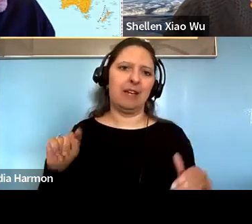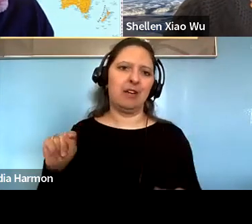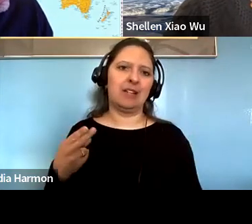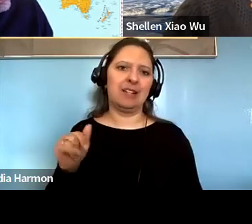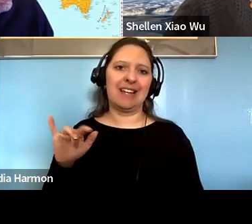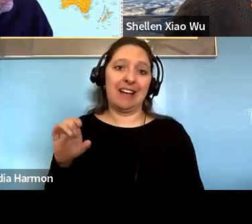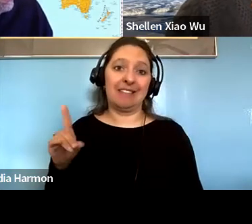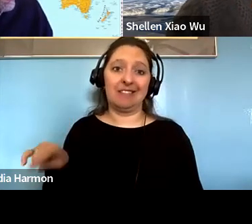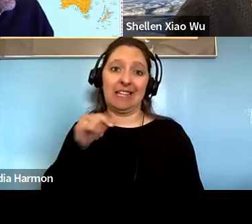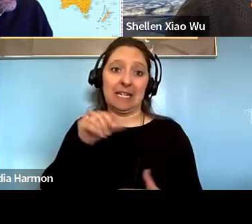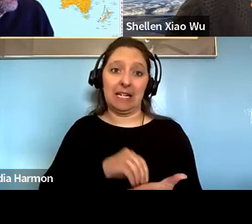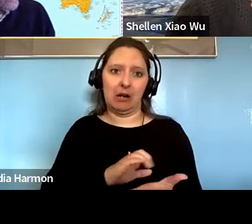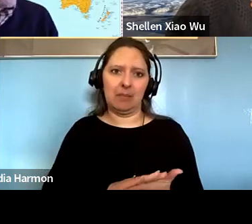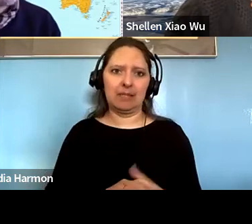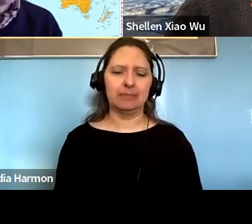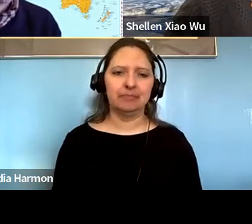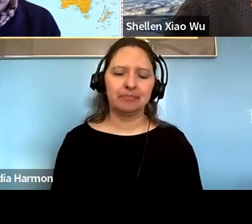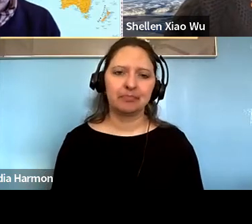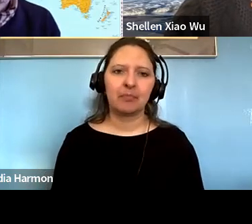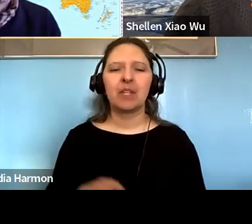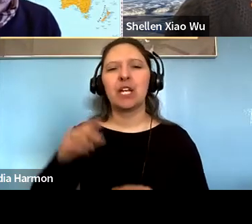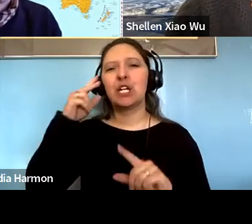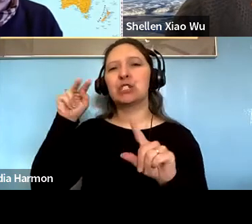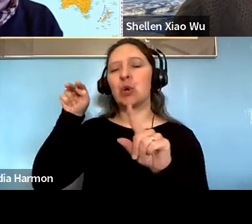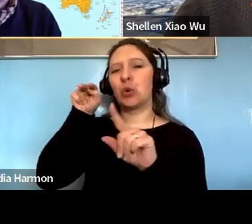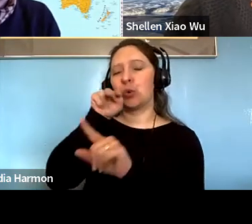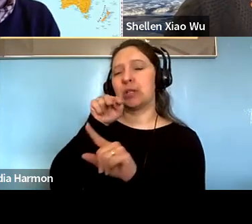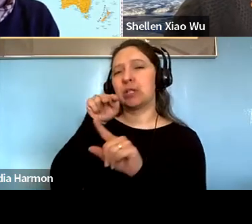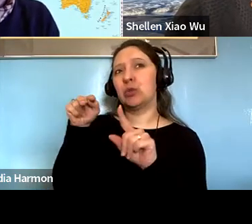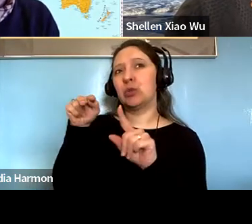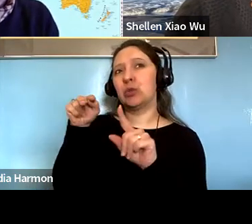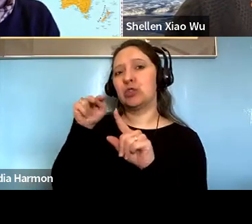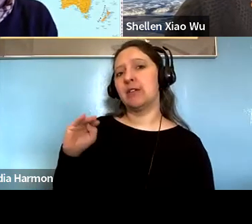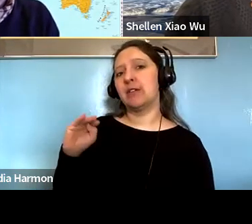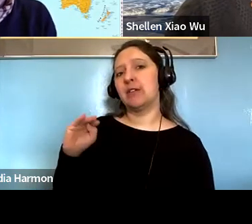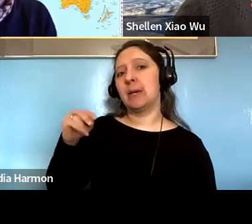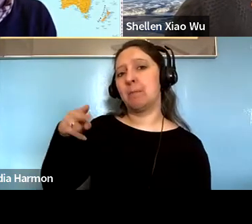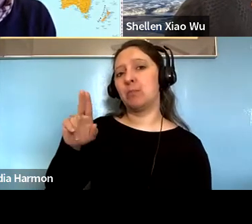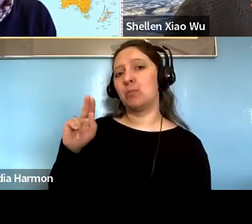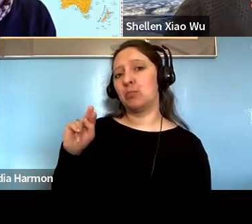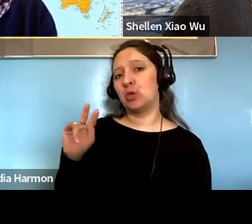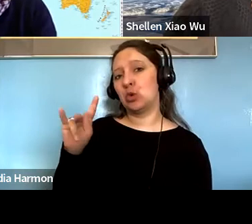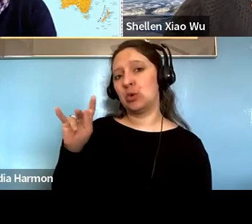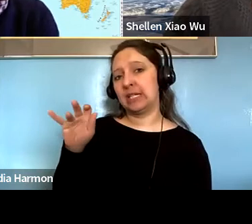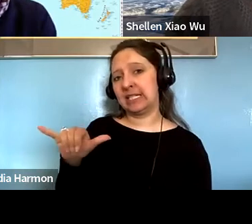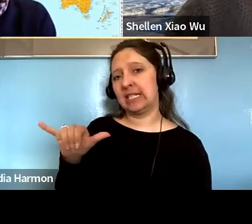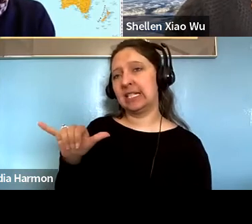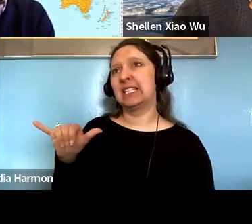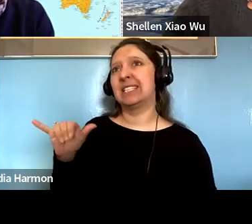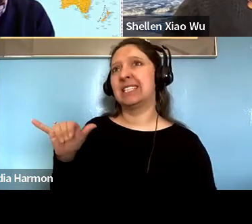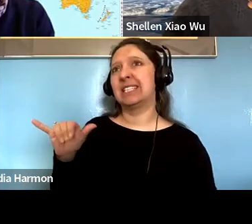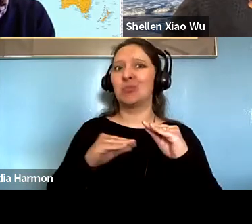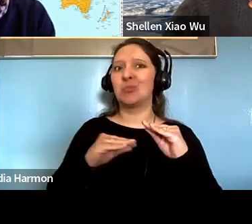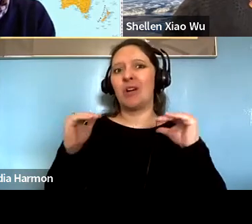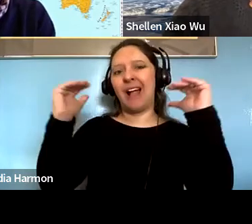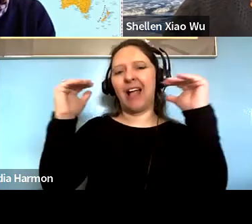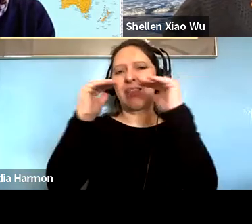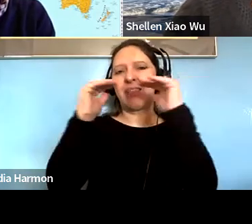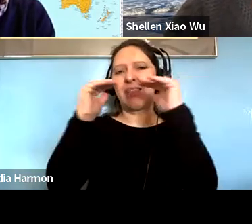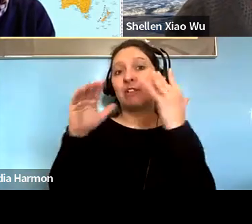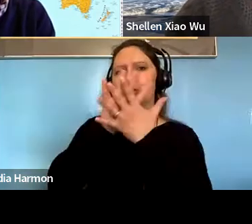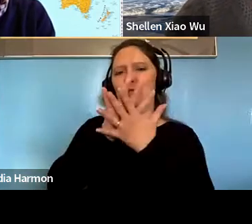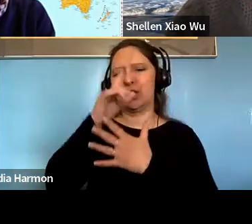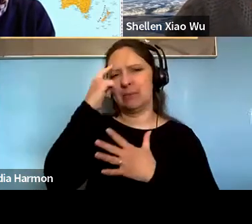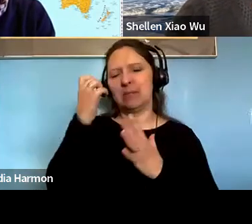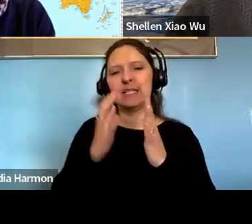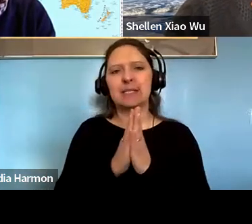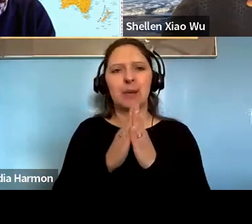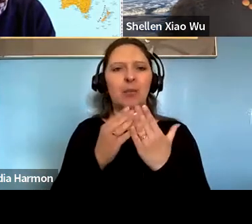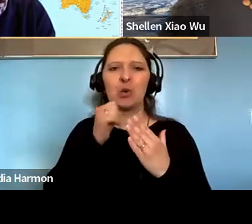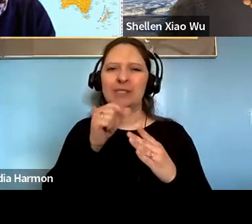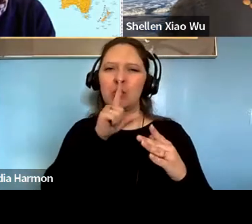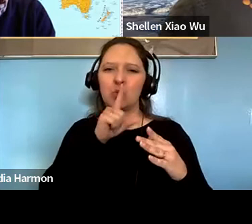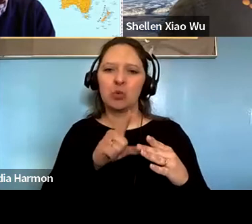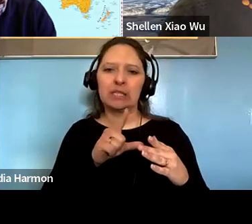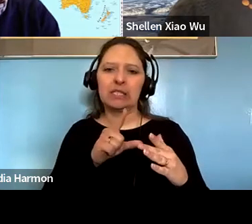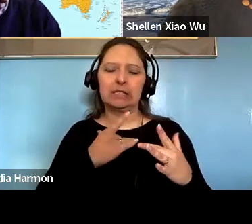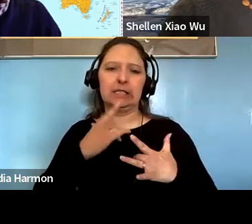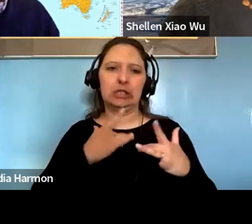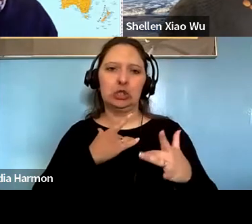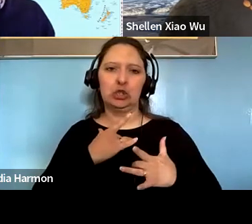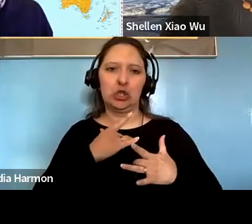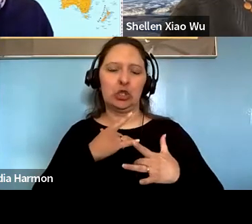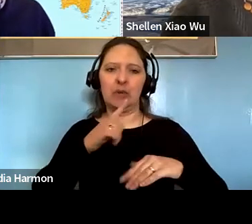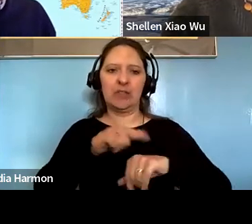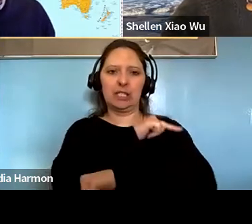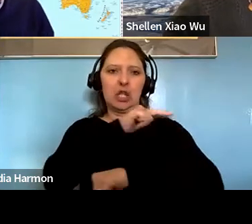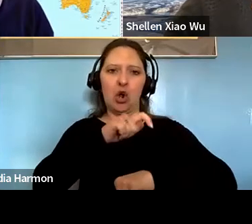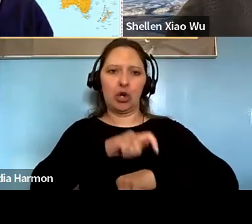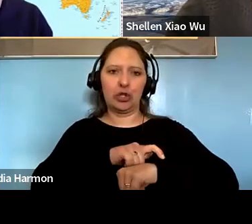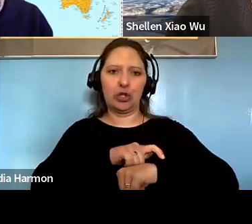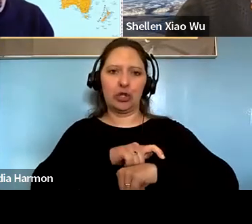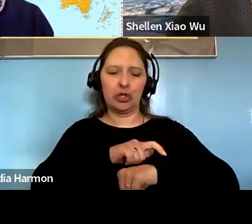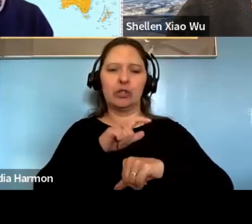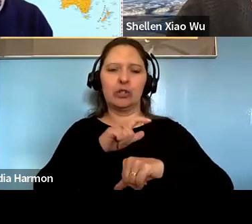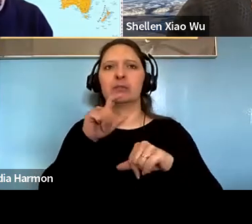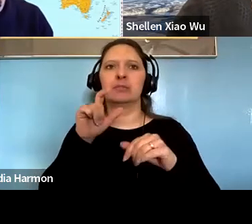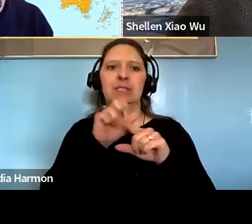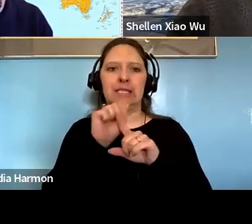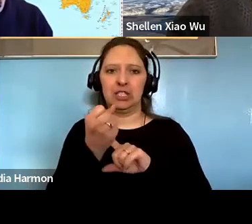Salvador Santino Regilme: I view the culture of impunity on perhaps on a on a higher level of abstraction because the book was not really concerned about this long standing historical condition, I think, in an ideal world, I would have probably.